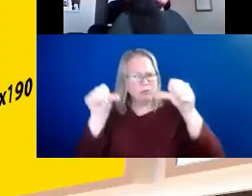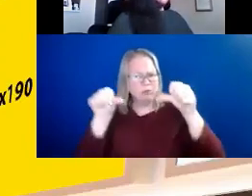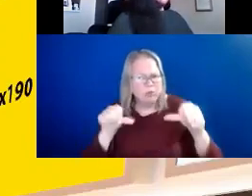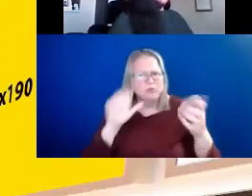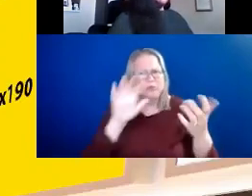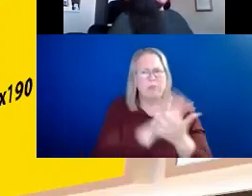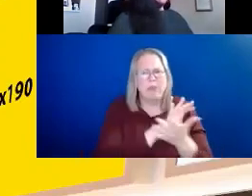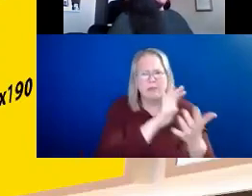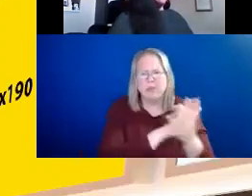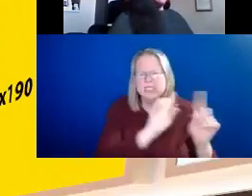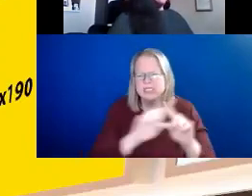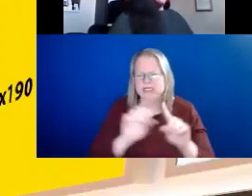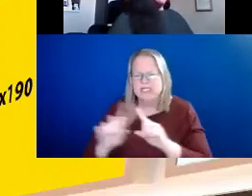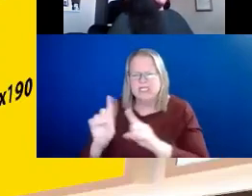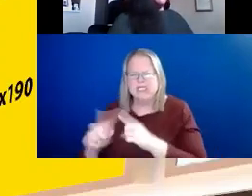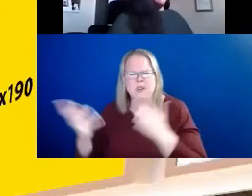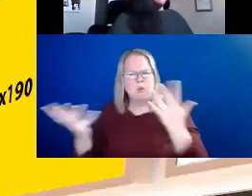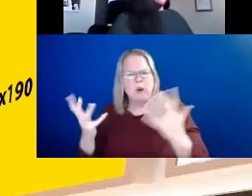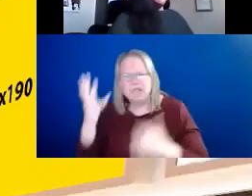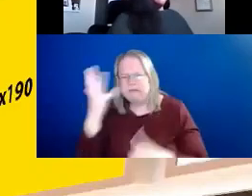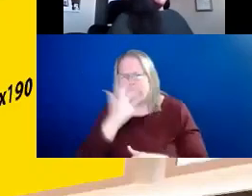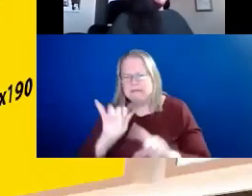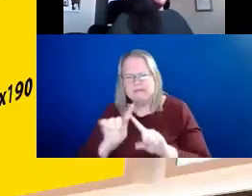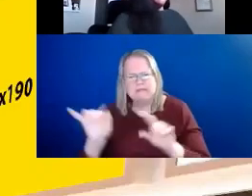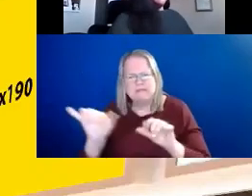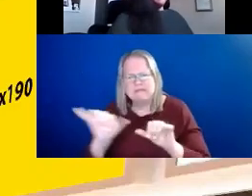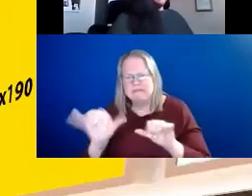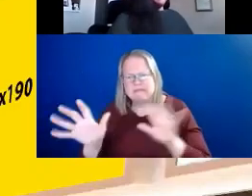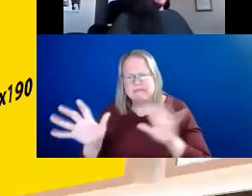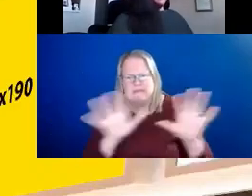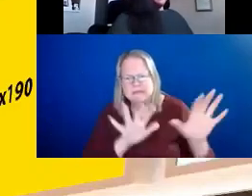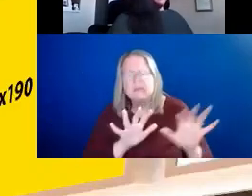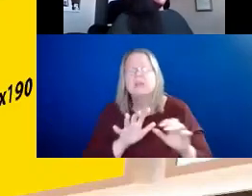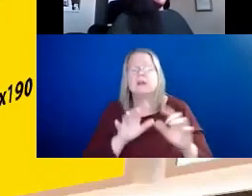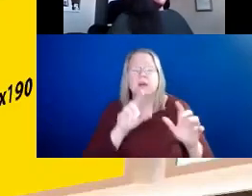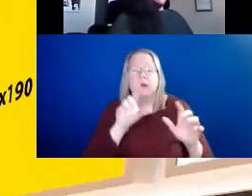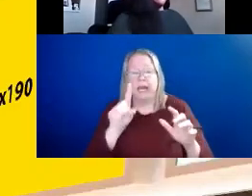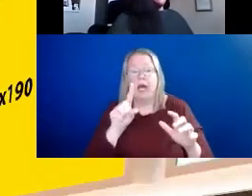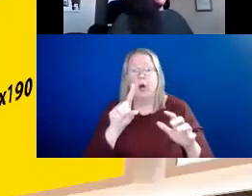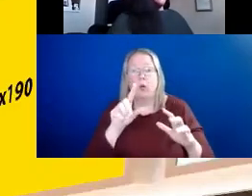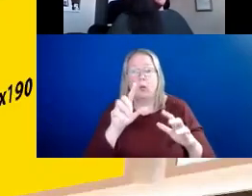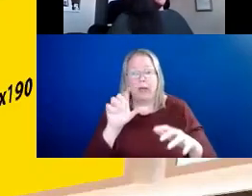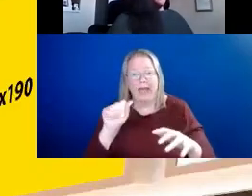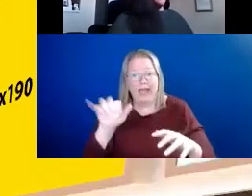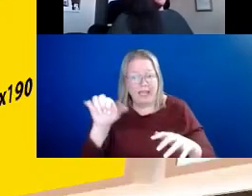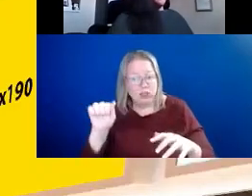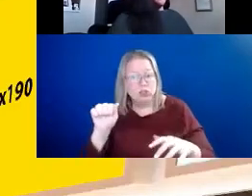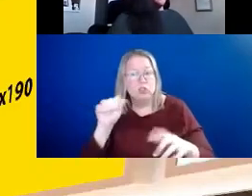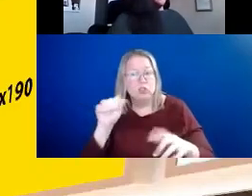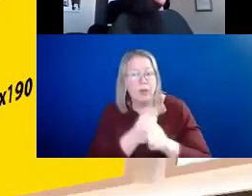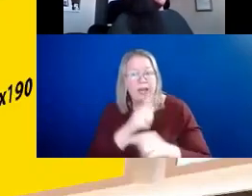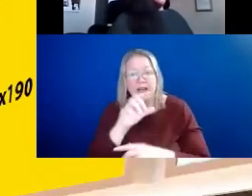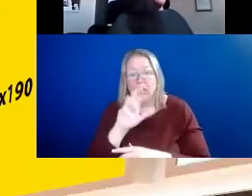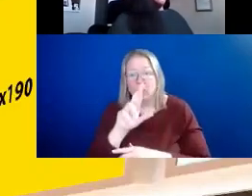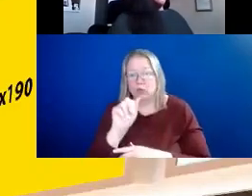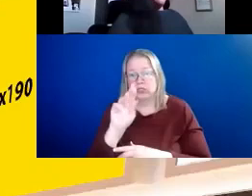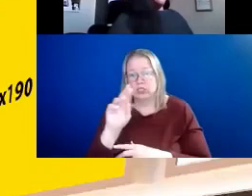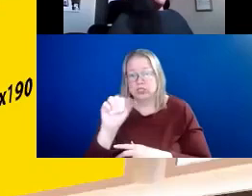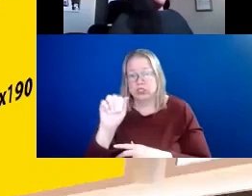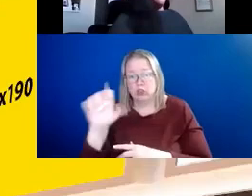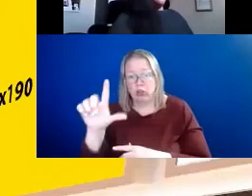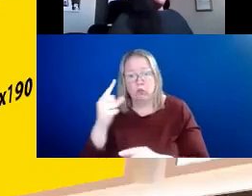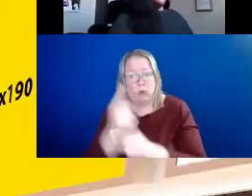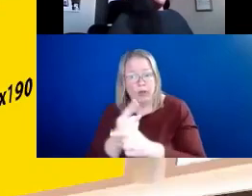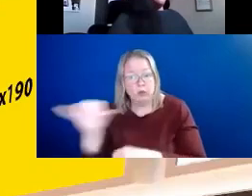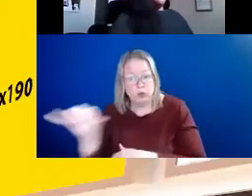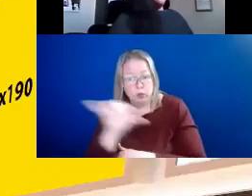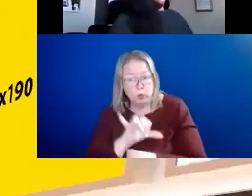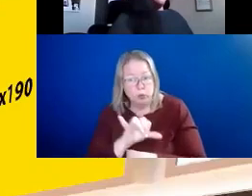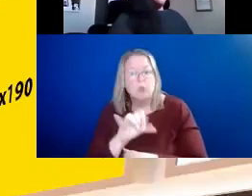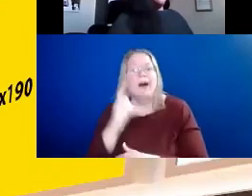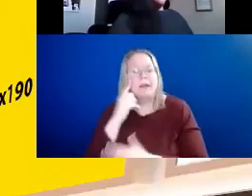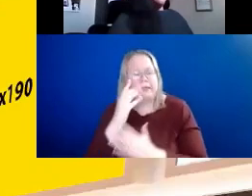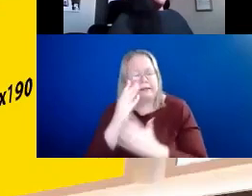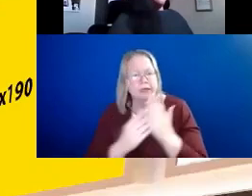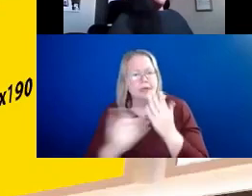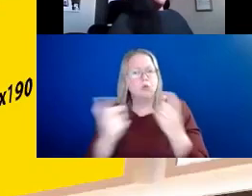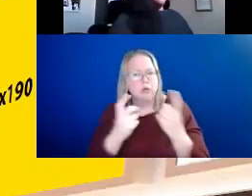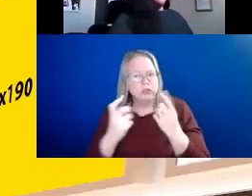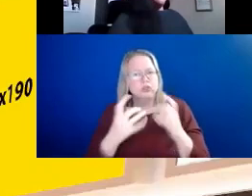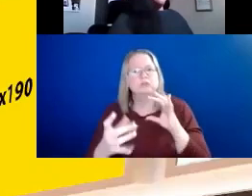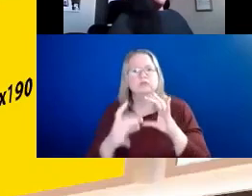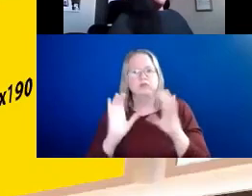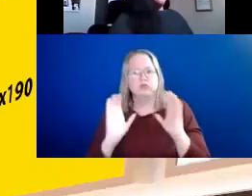12:52:39 Rachel will add a few 12:52:47 questions and conversation around